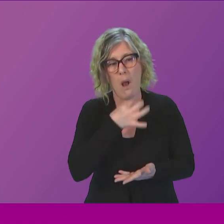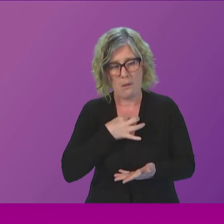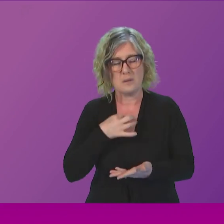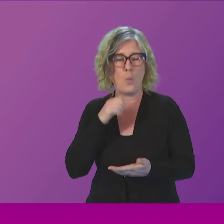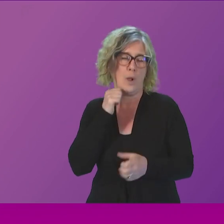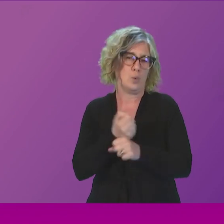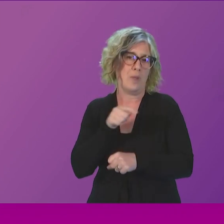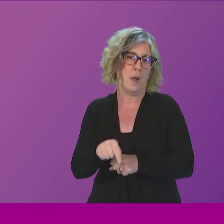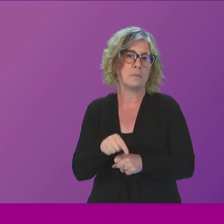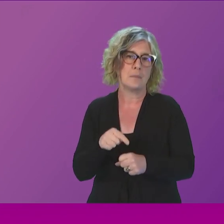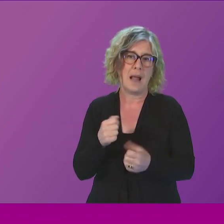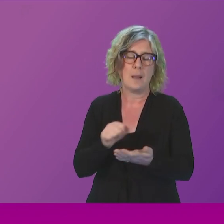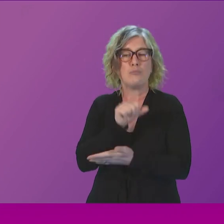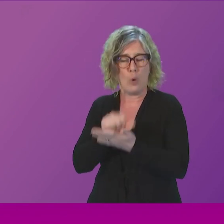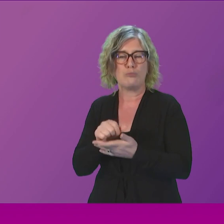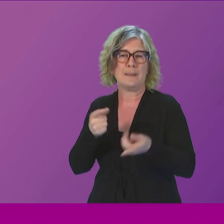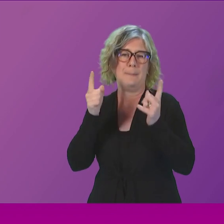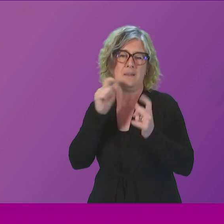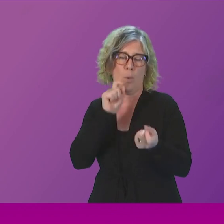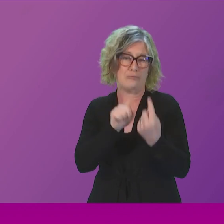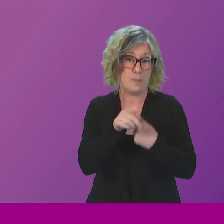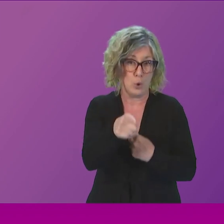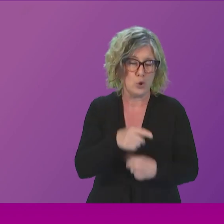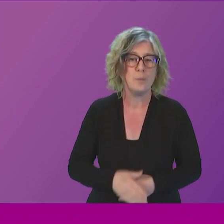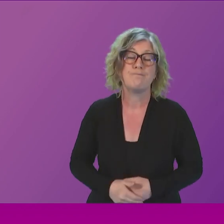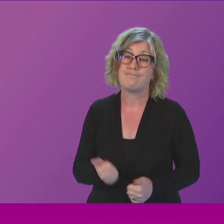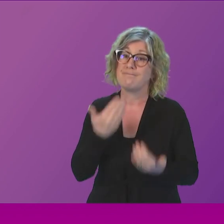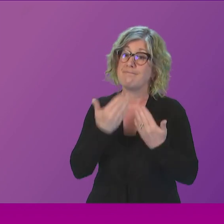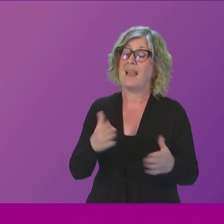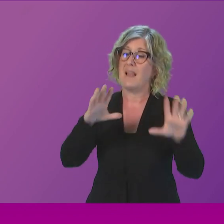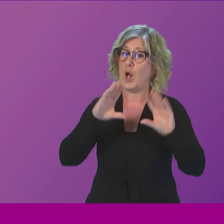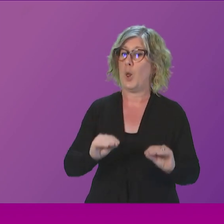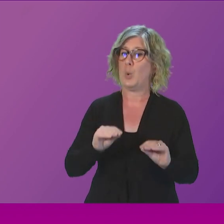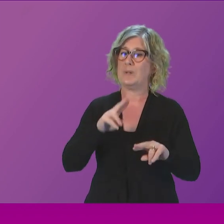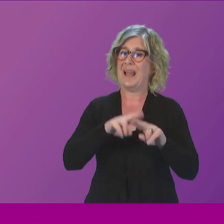I will make sure that the appropriate minister writes back to him in due course. That concludes First Minister’s question time.